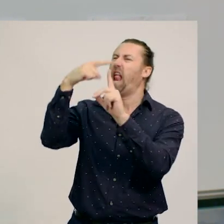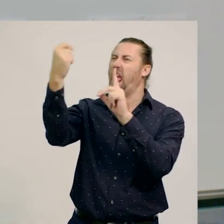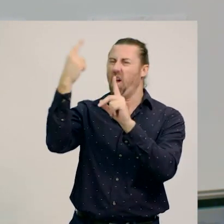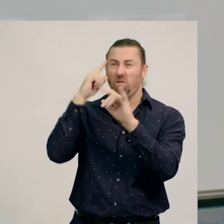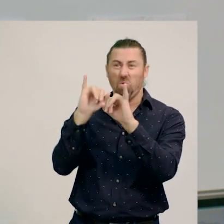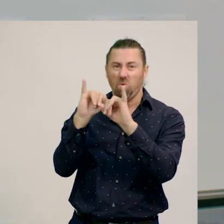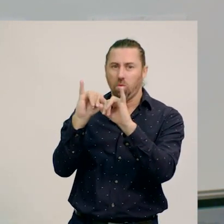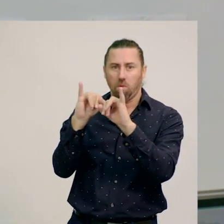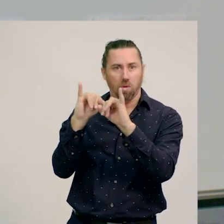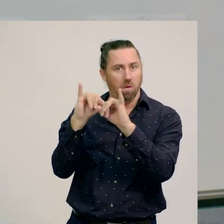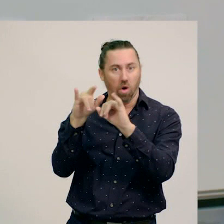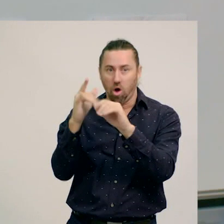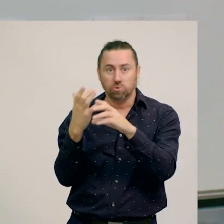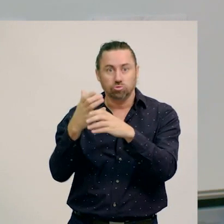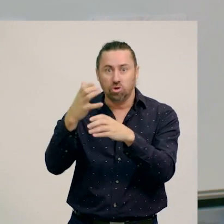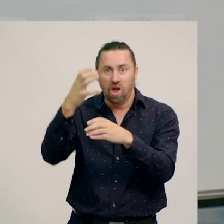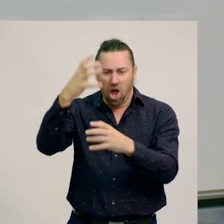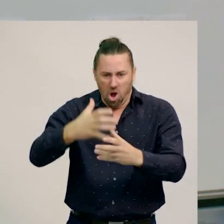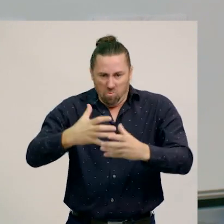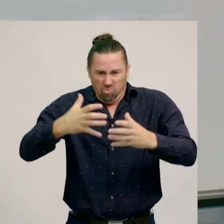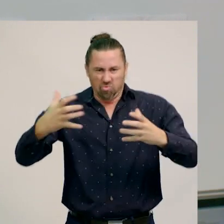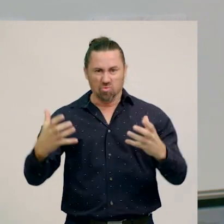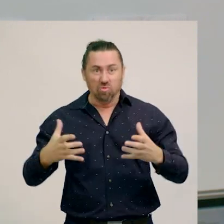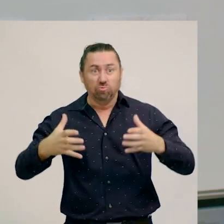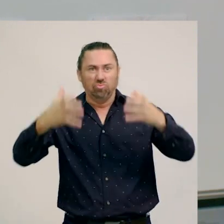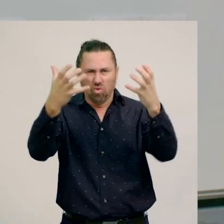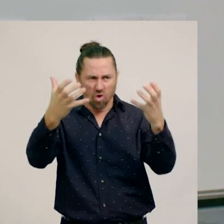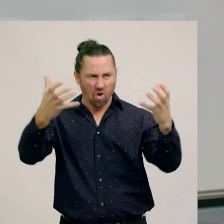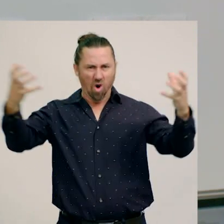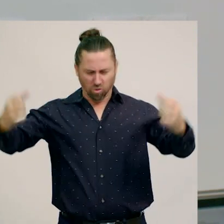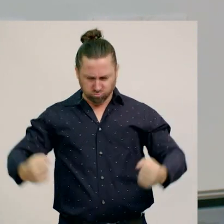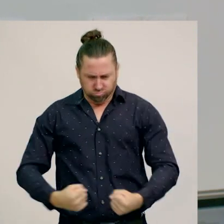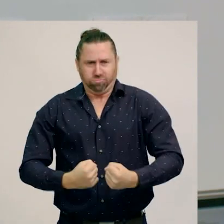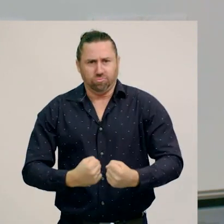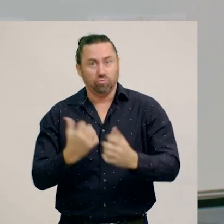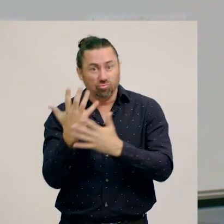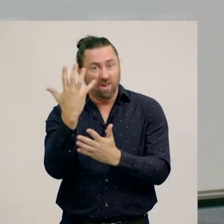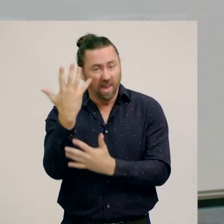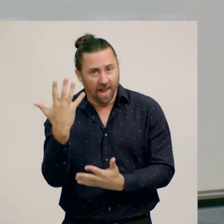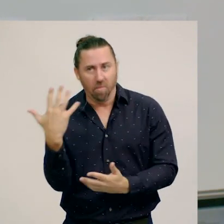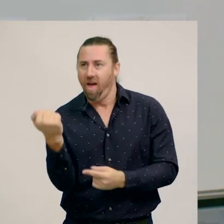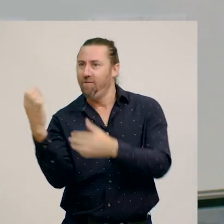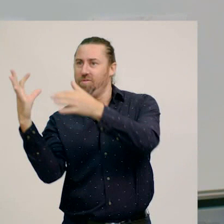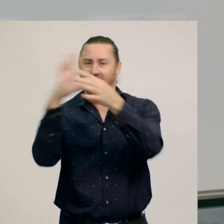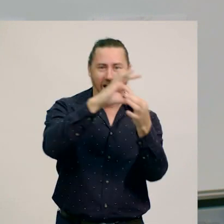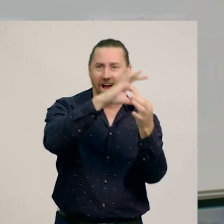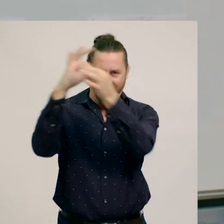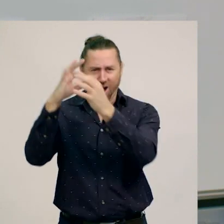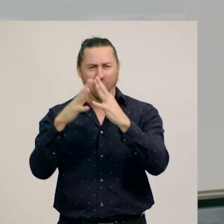the eucalyptus tree grows stronger, and healthier. So in some relationships, like this one, both living things benefit.